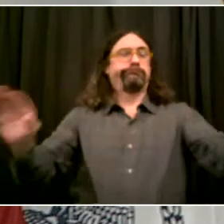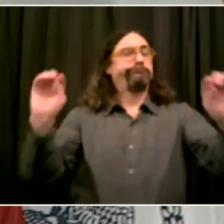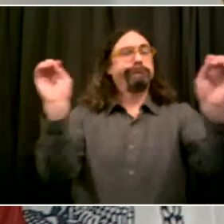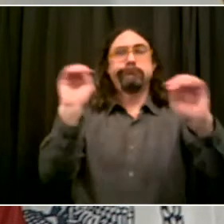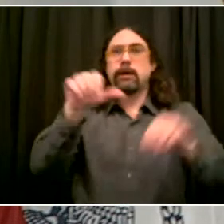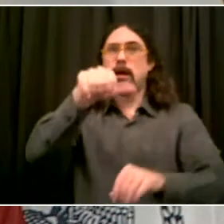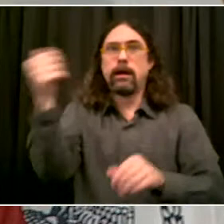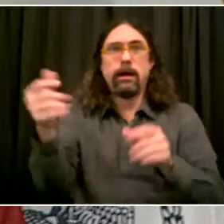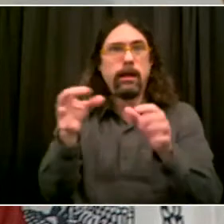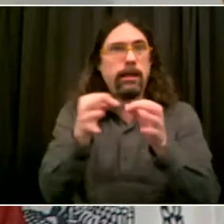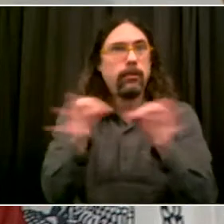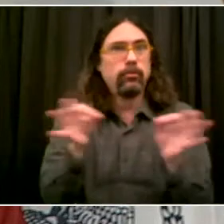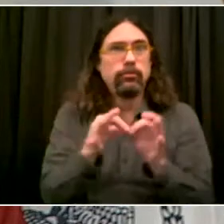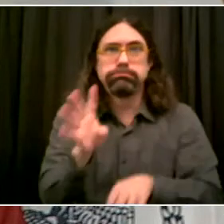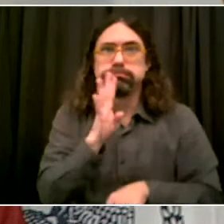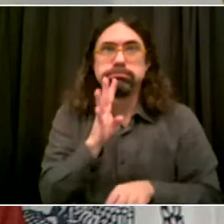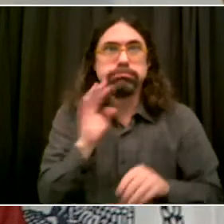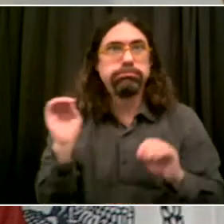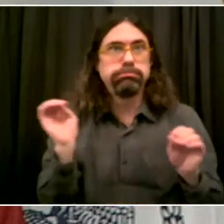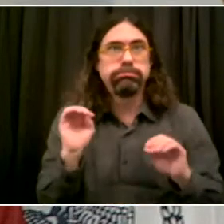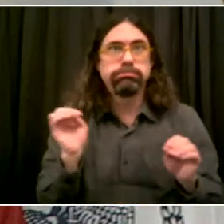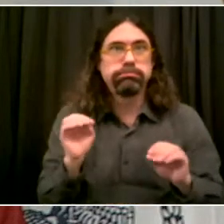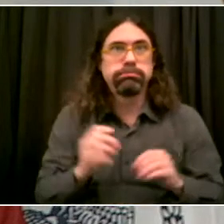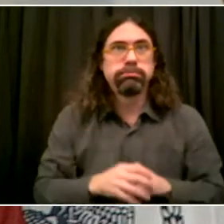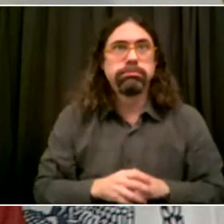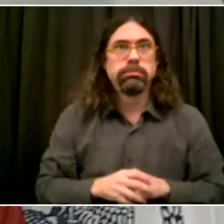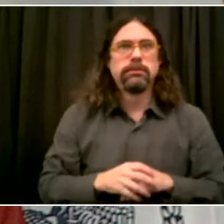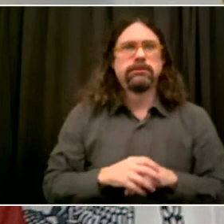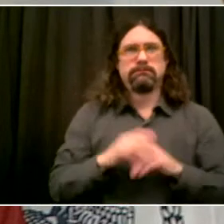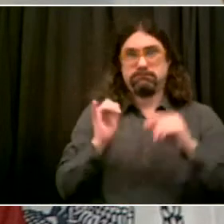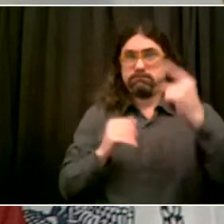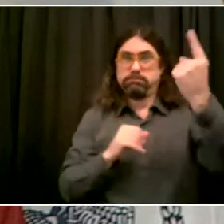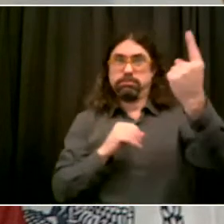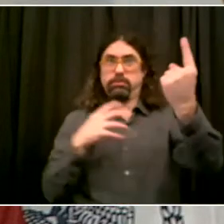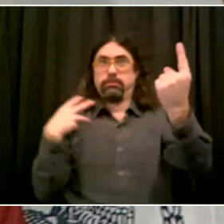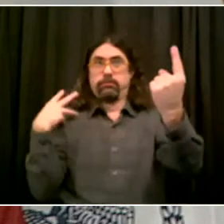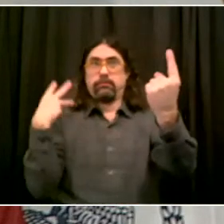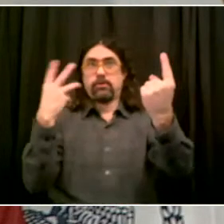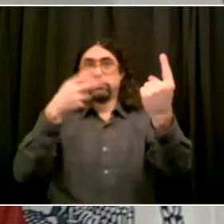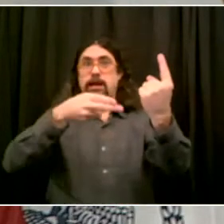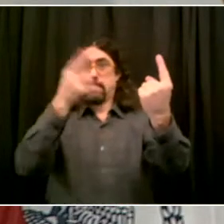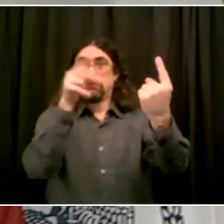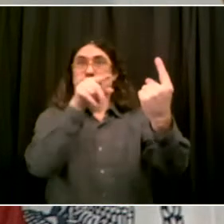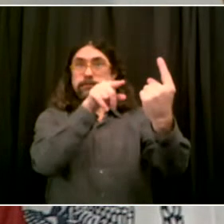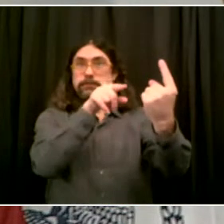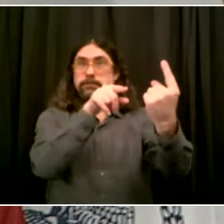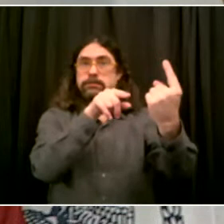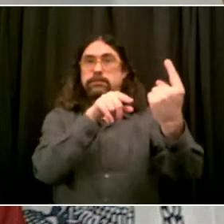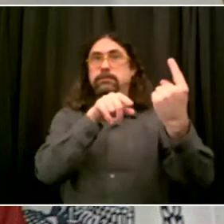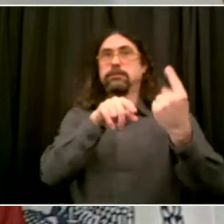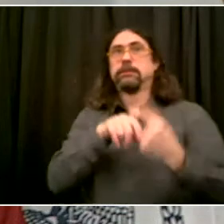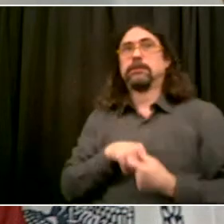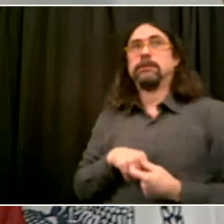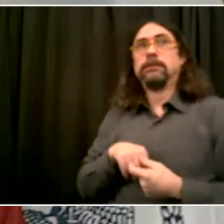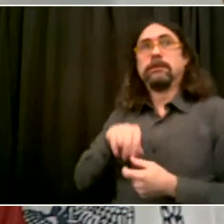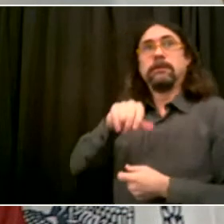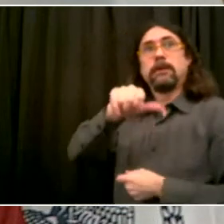MATERIALS ARE ONLY AVAILABLE TRANSLATED IN SPANISH, NO